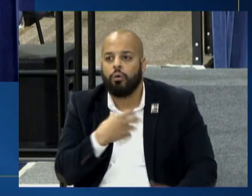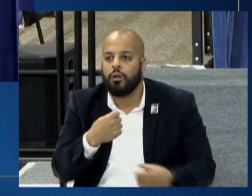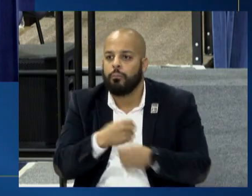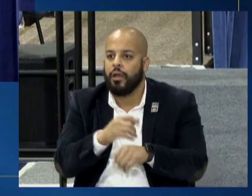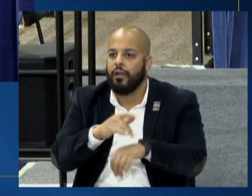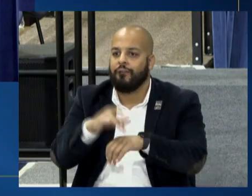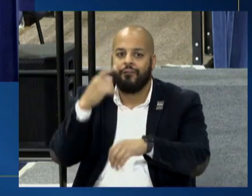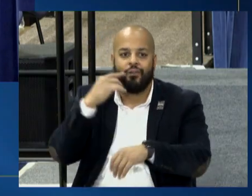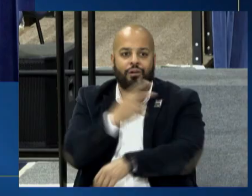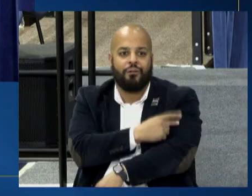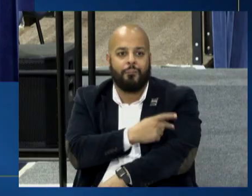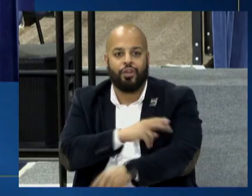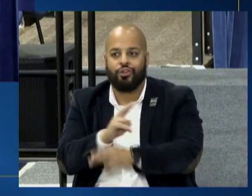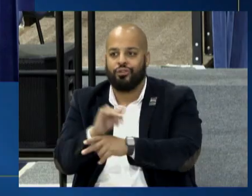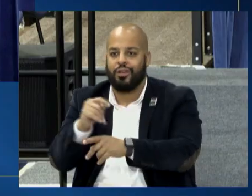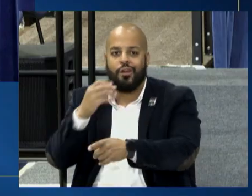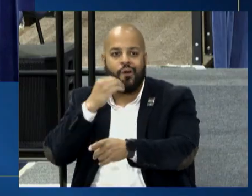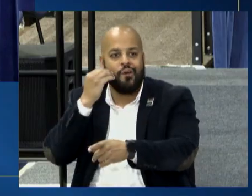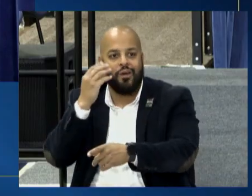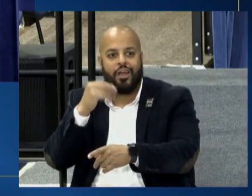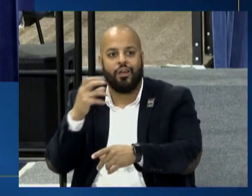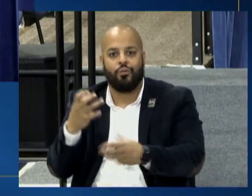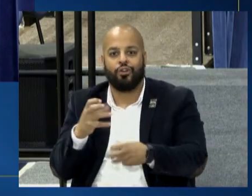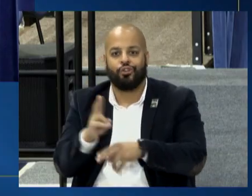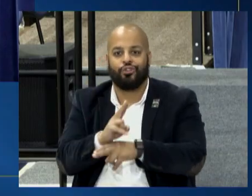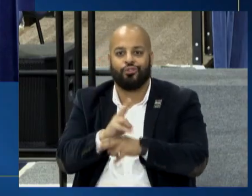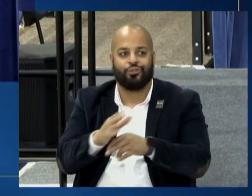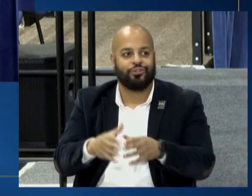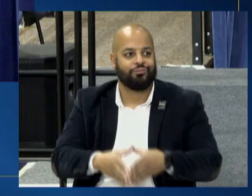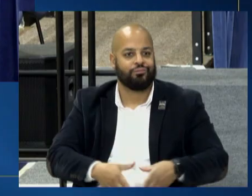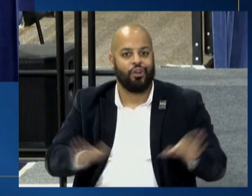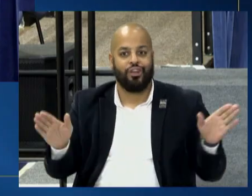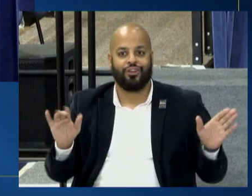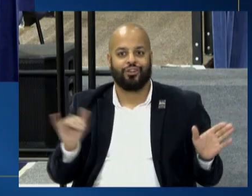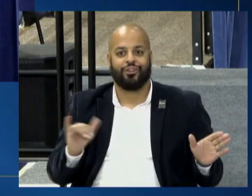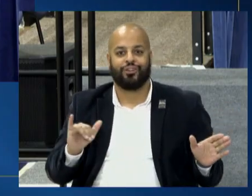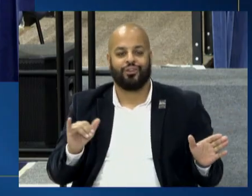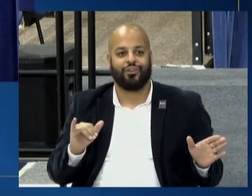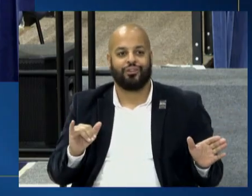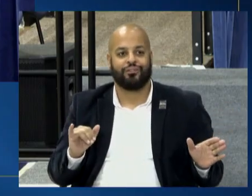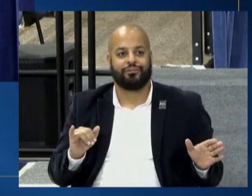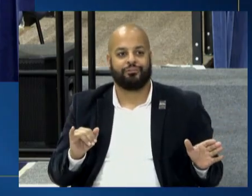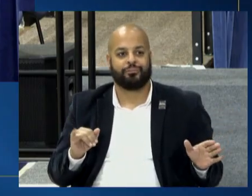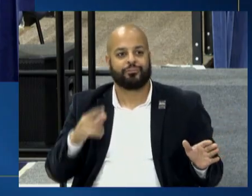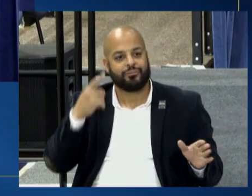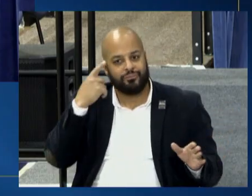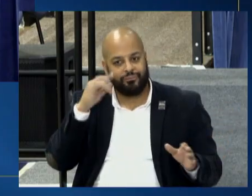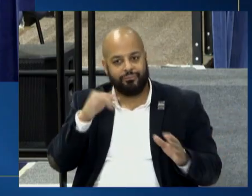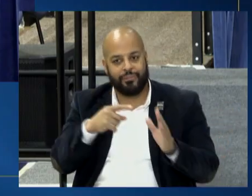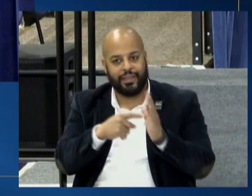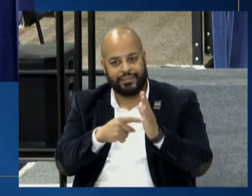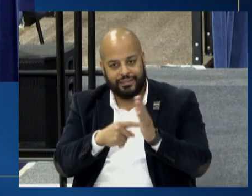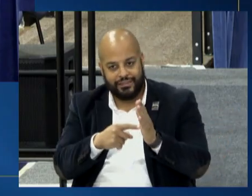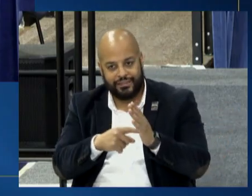and we want to use urine or breathe as the medium for the sample so that it is non-invasive."